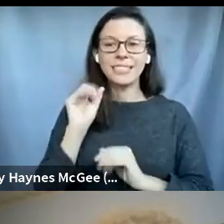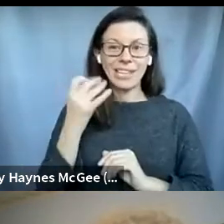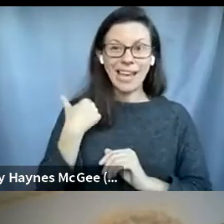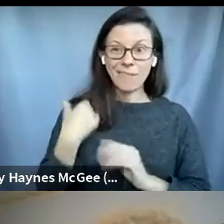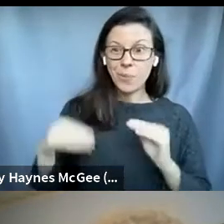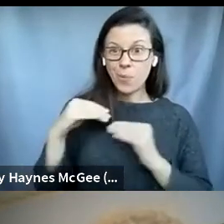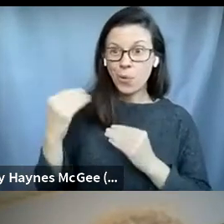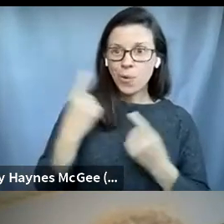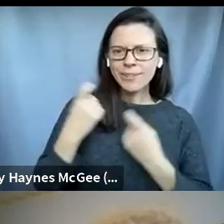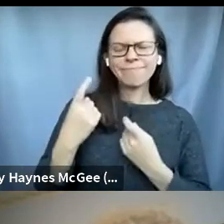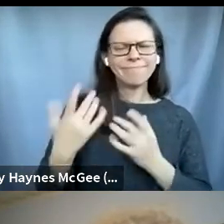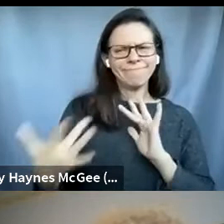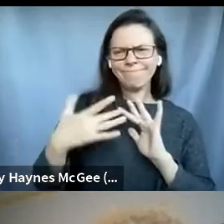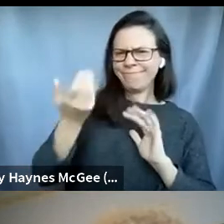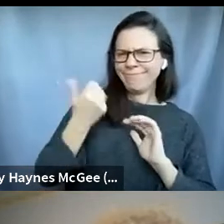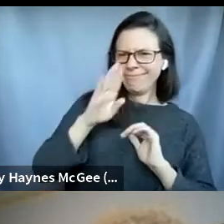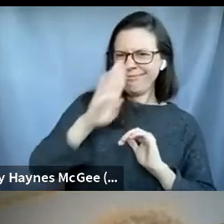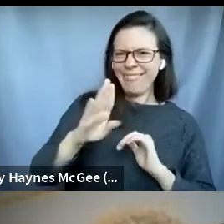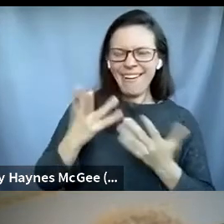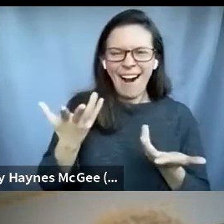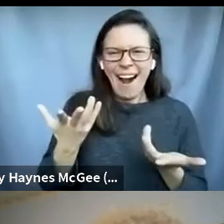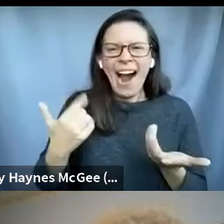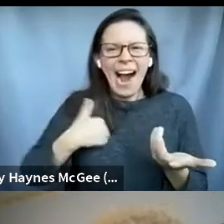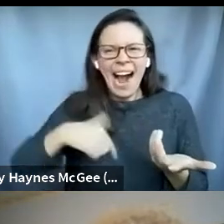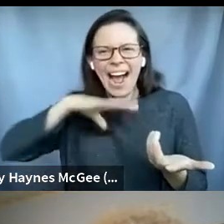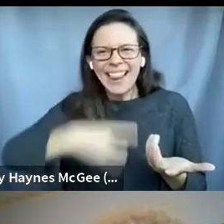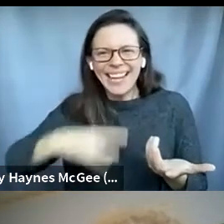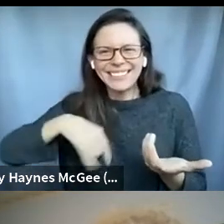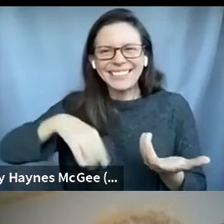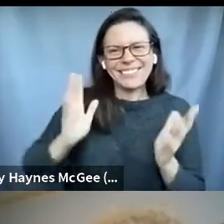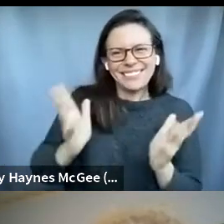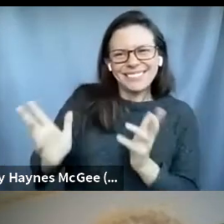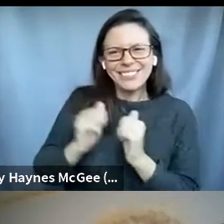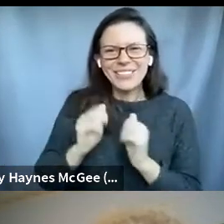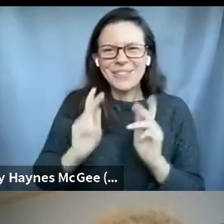We like to talk to people. But one important thing to think about are the guidelines for the Grit Fund.